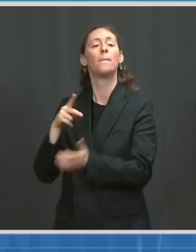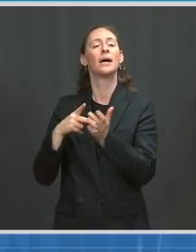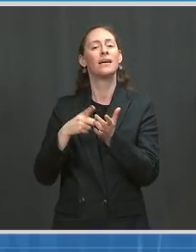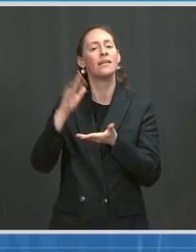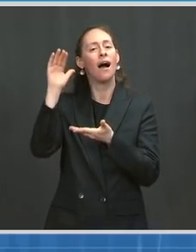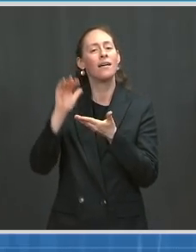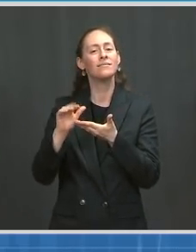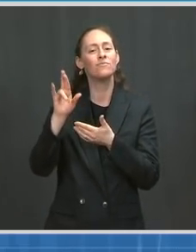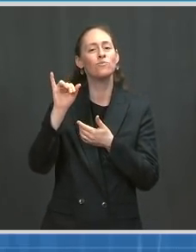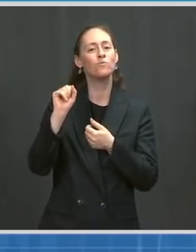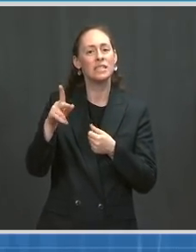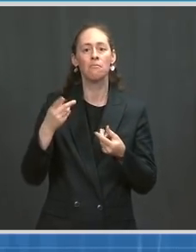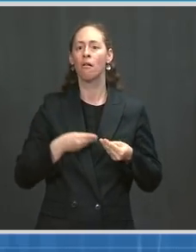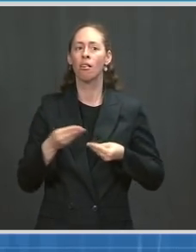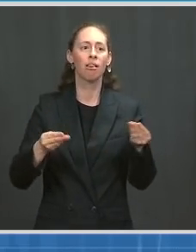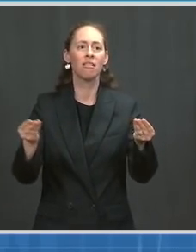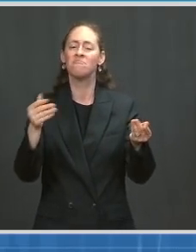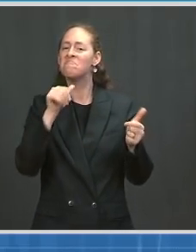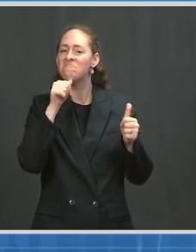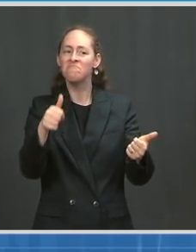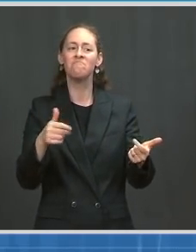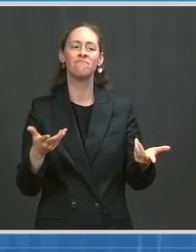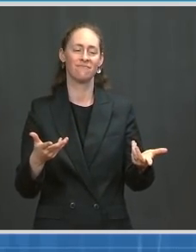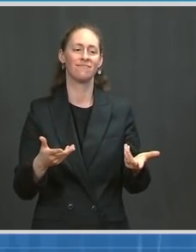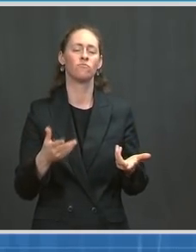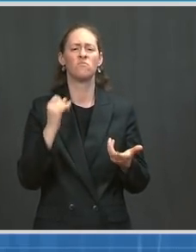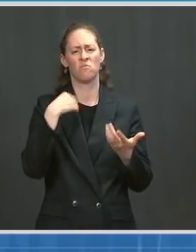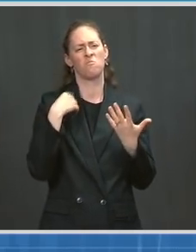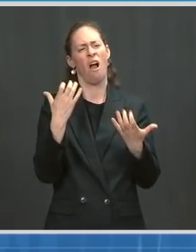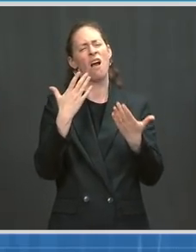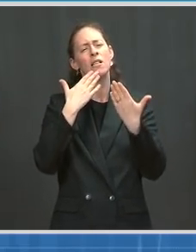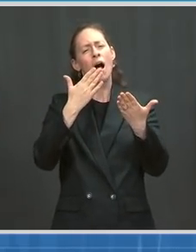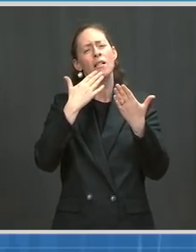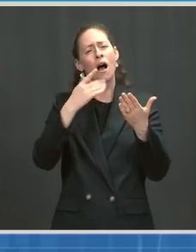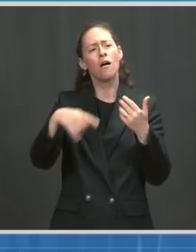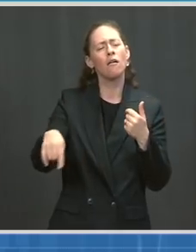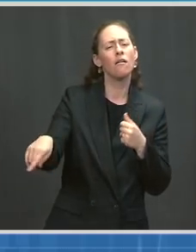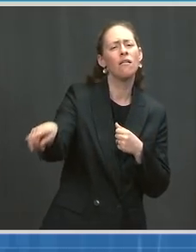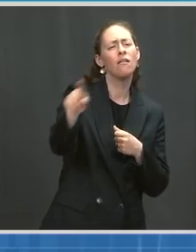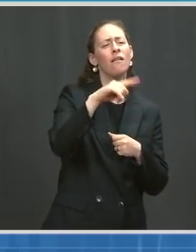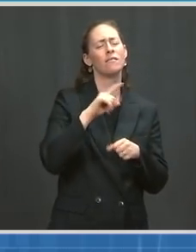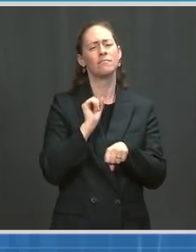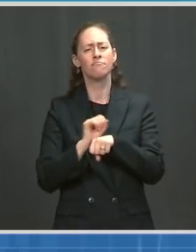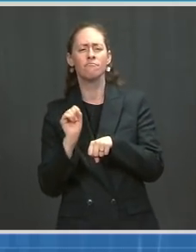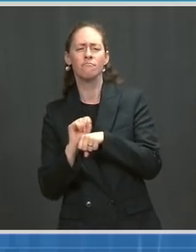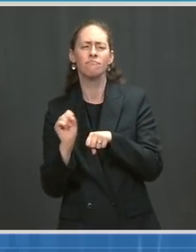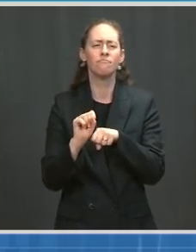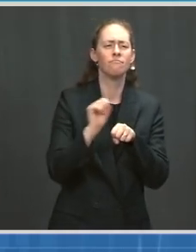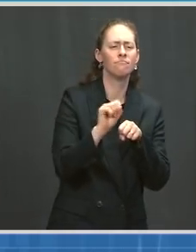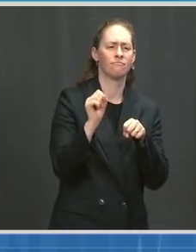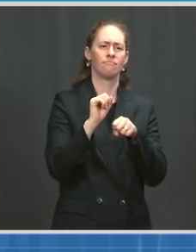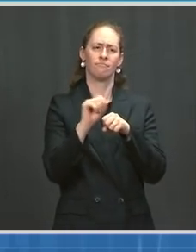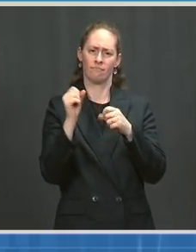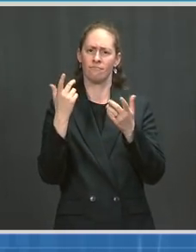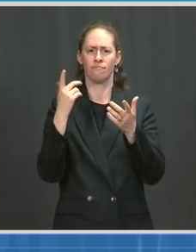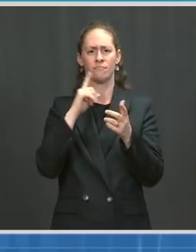to bring us where we are today, with more than 60 percent of Americans 18 and older having received at least one dose